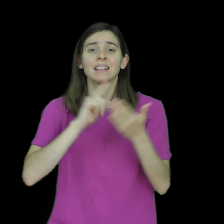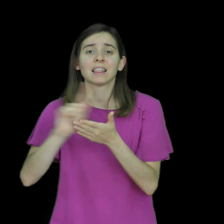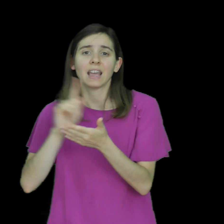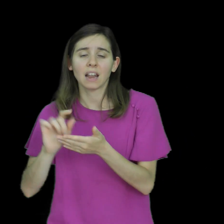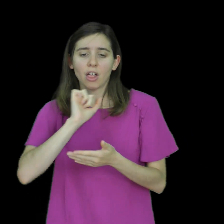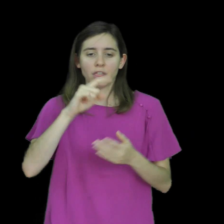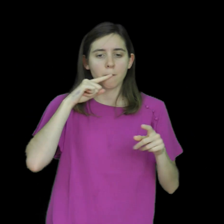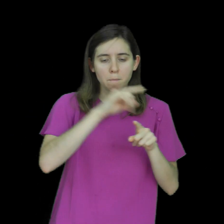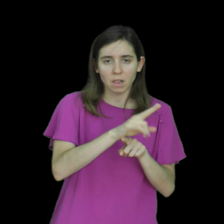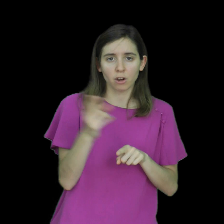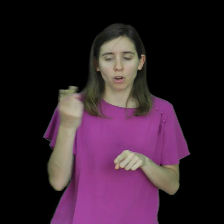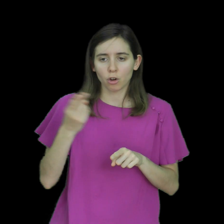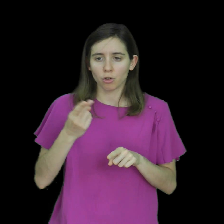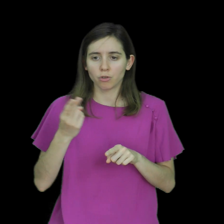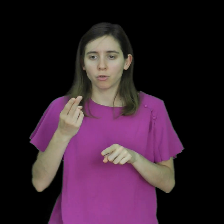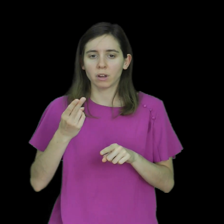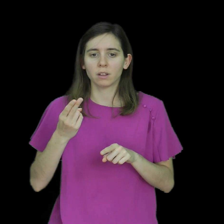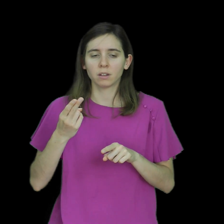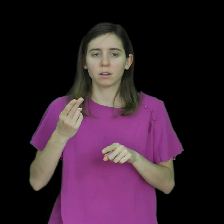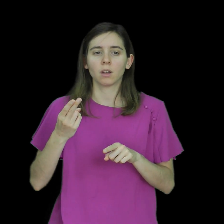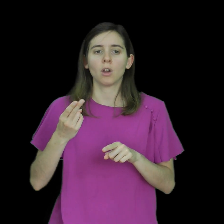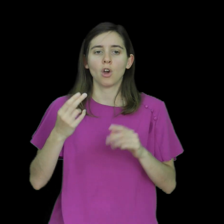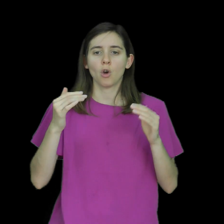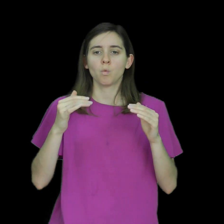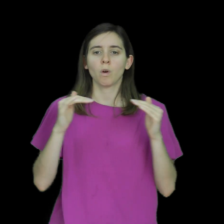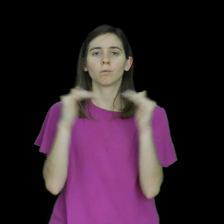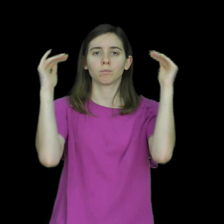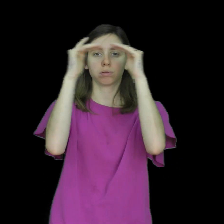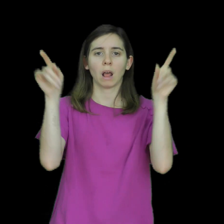sugars fit the criteria for prediabetes. That's right.